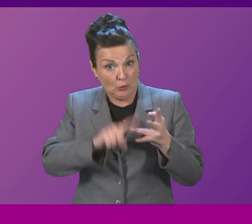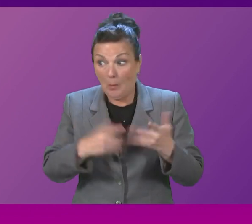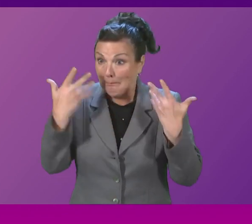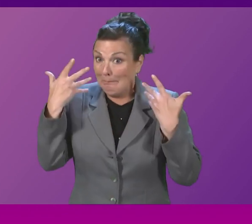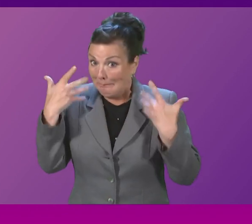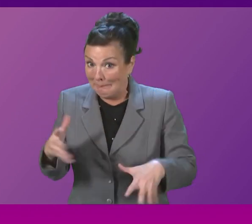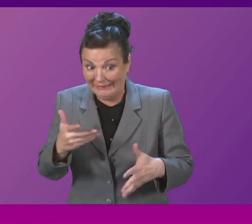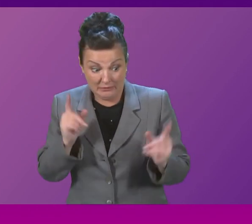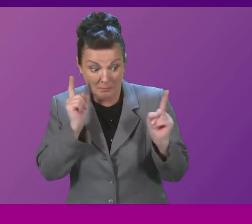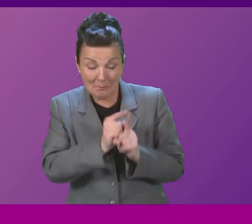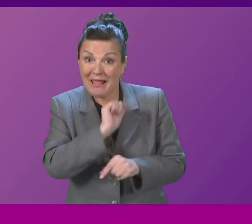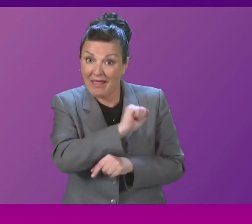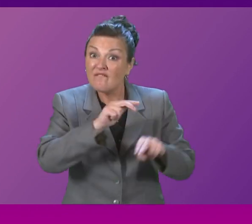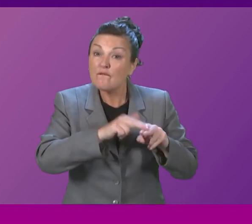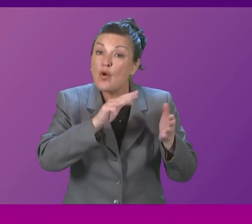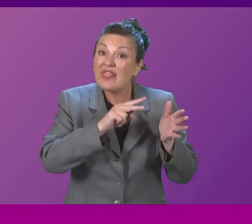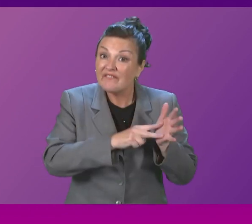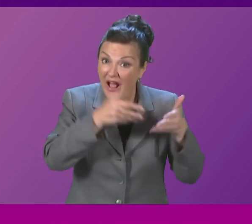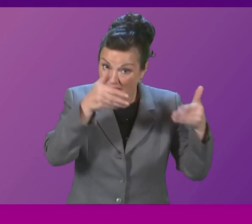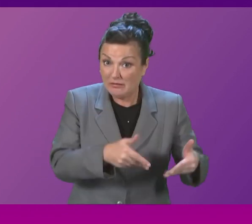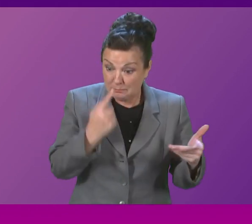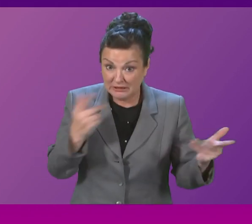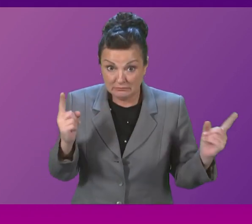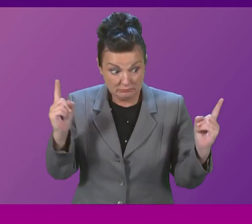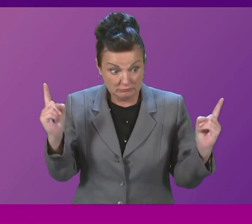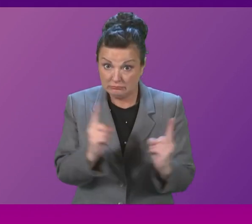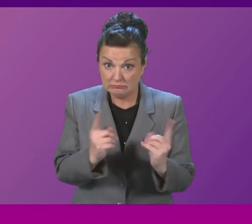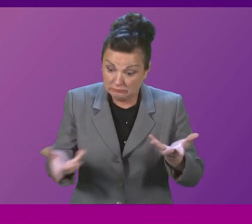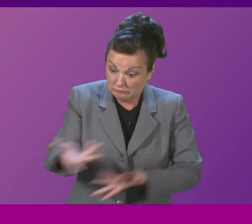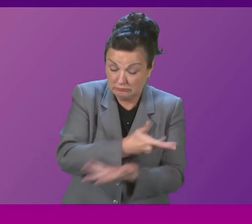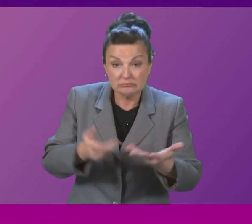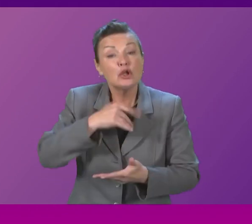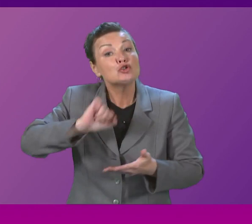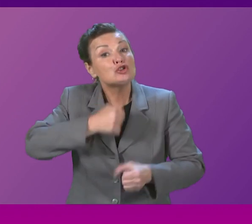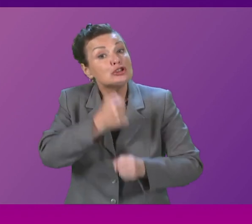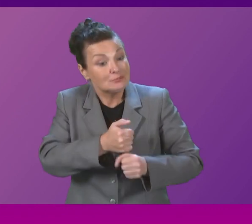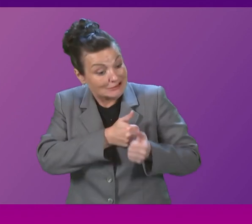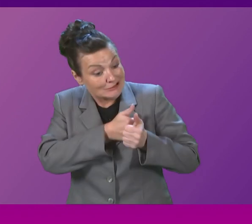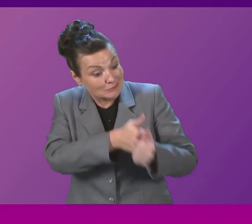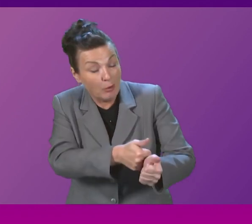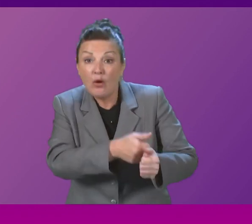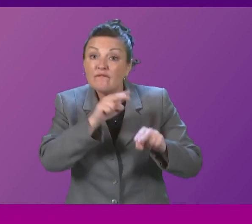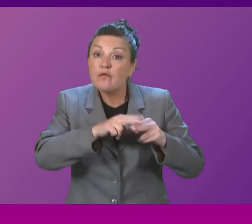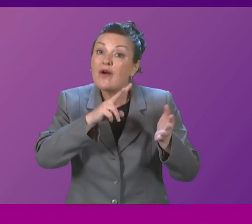executive to discuss the concerns that were raised. The Scottish Government is supporting Forth Valley to develop a robust and cohesive action